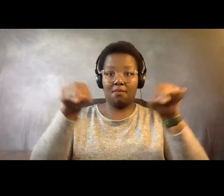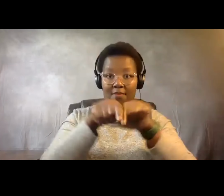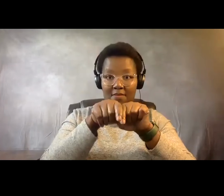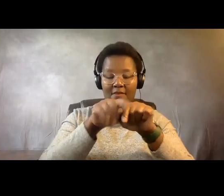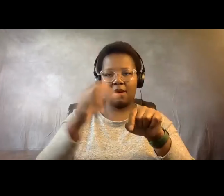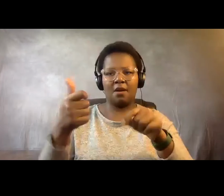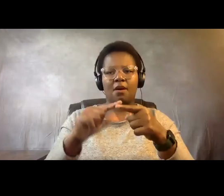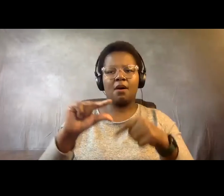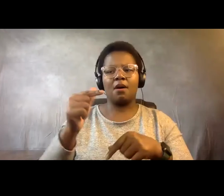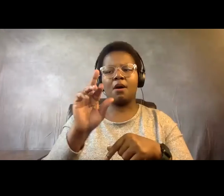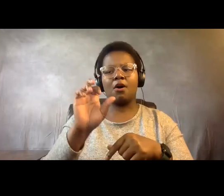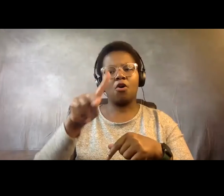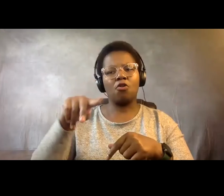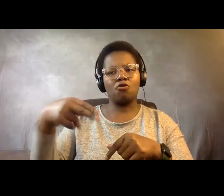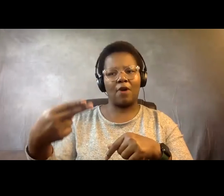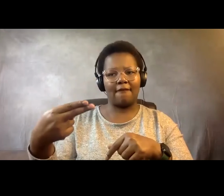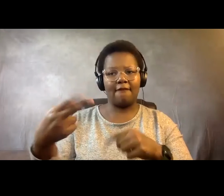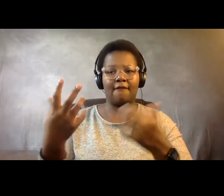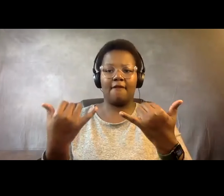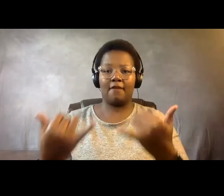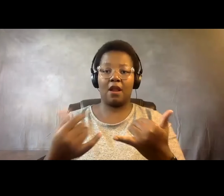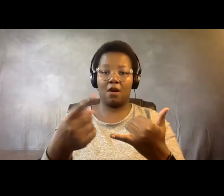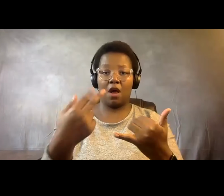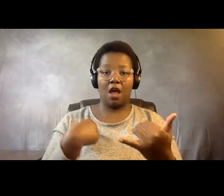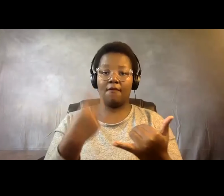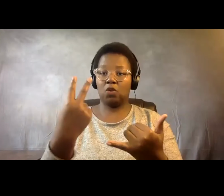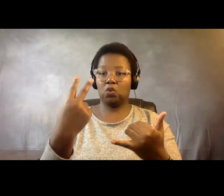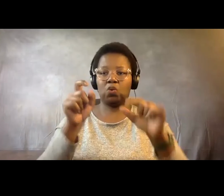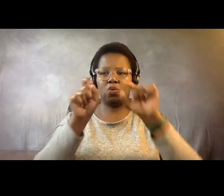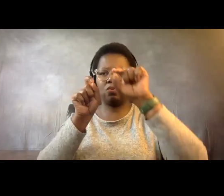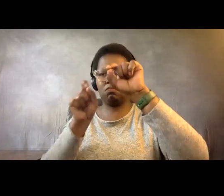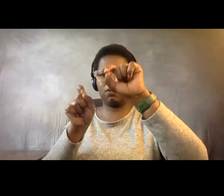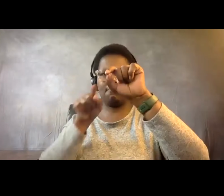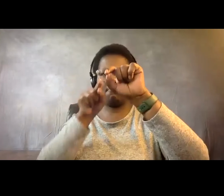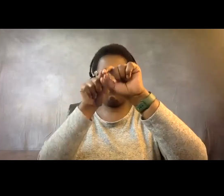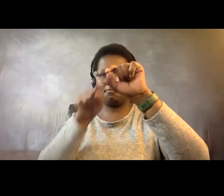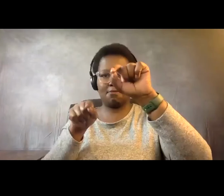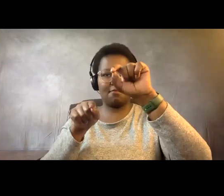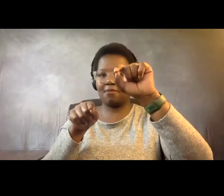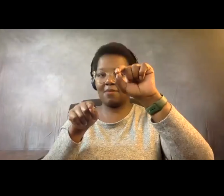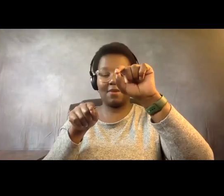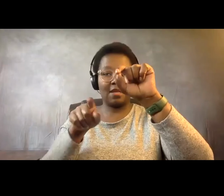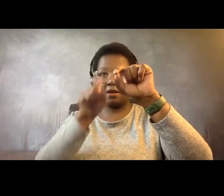those buttons they do not have a label. So in this case I actually need an alternative